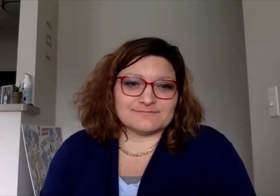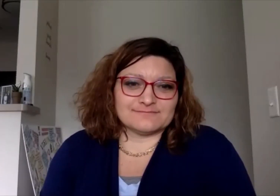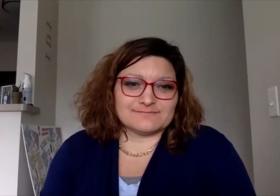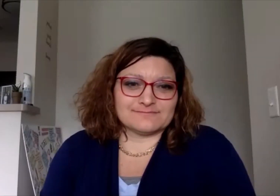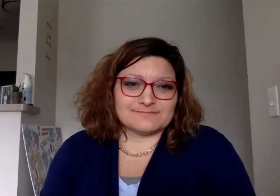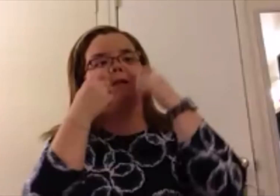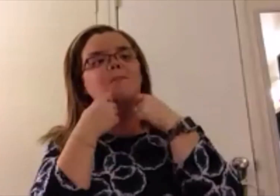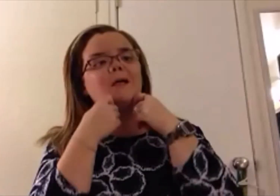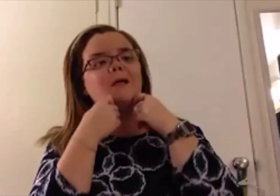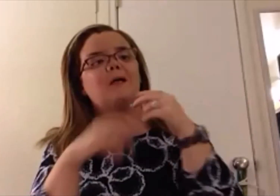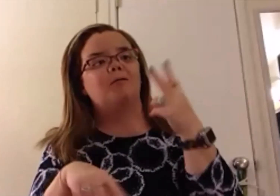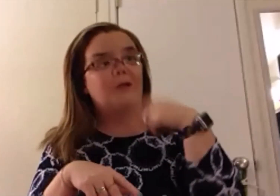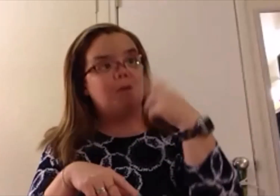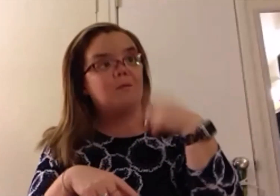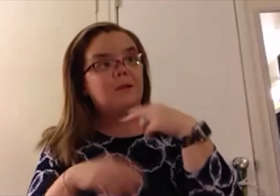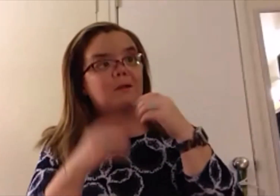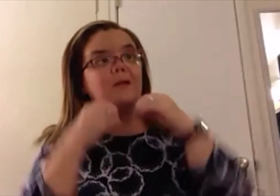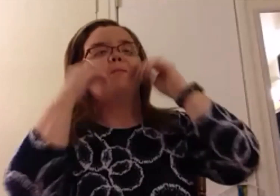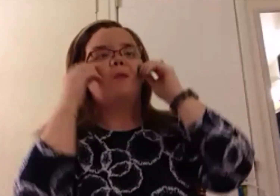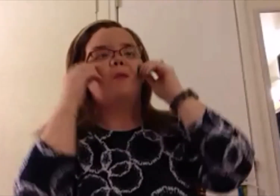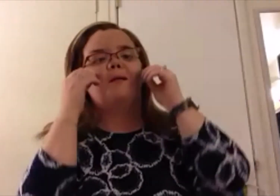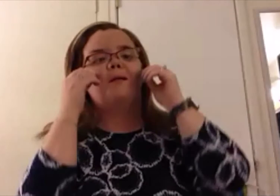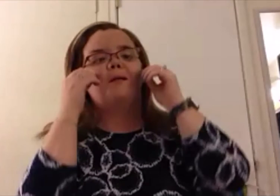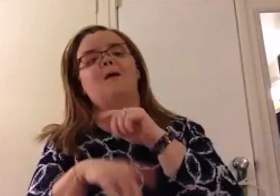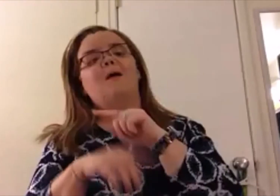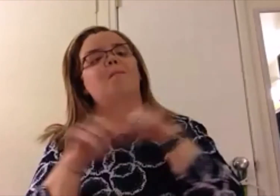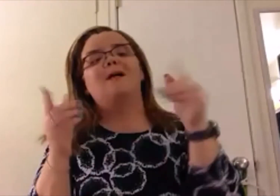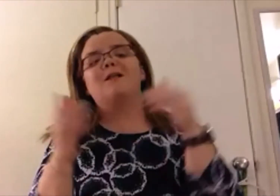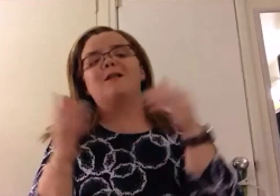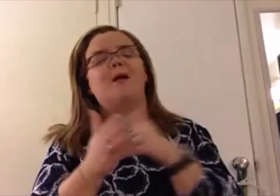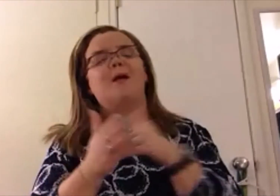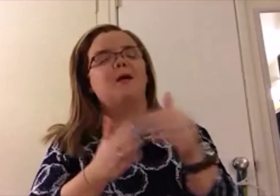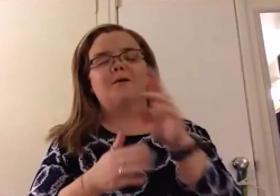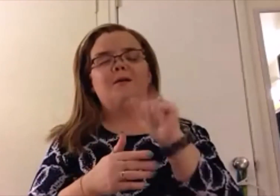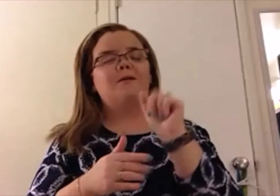take their mask down so i can marry their lip and put it back up but that's rare it's